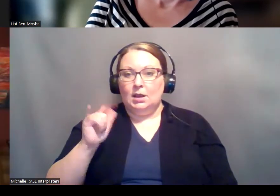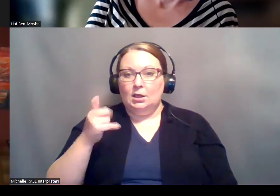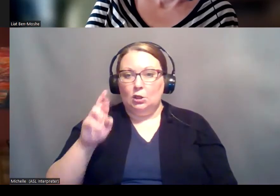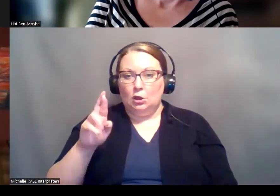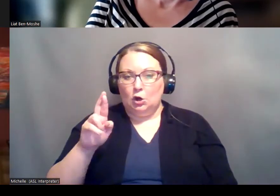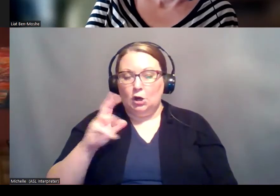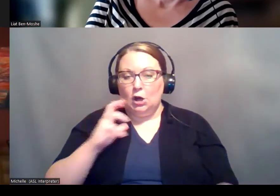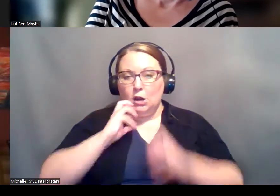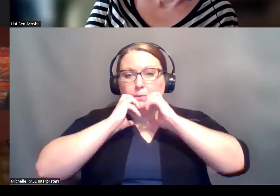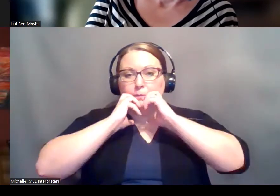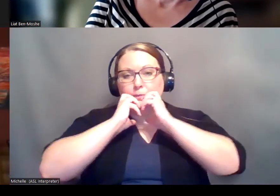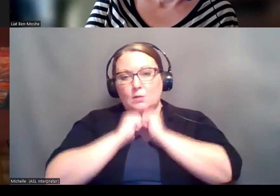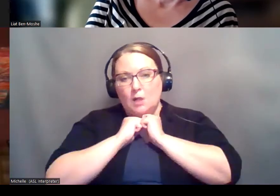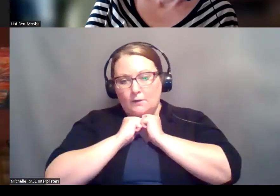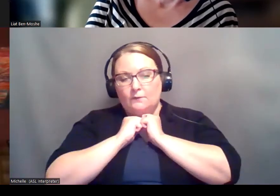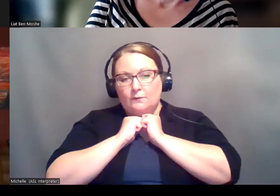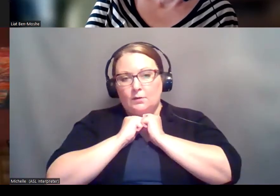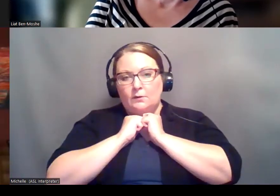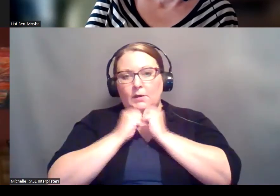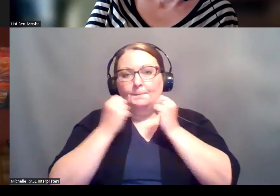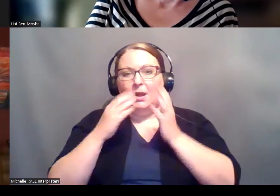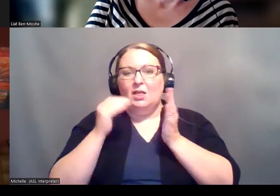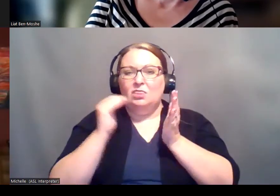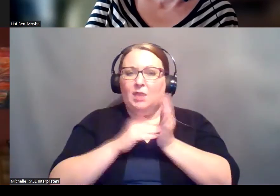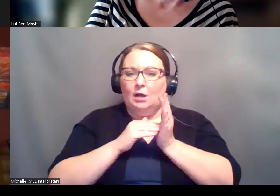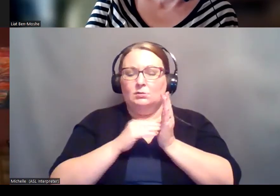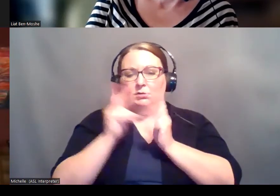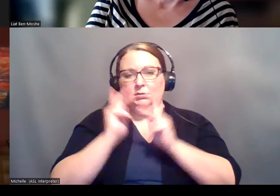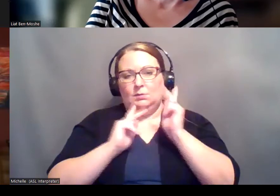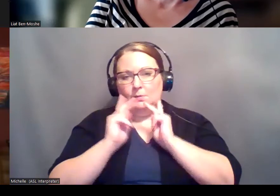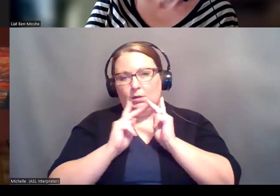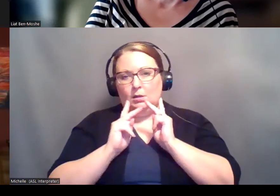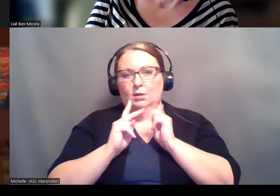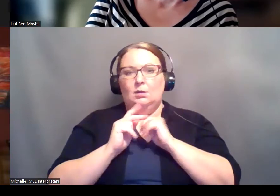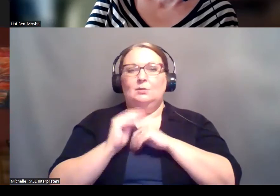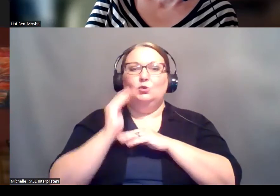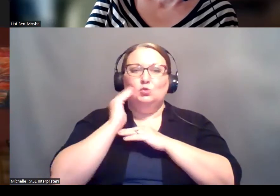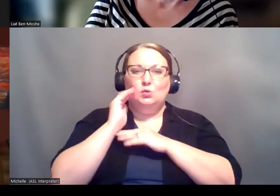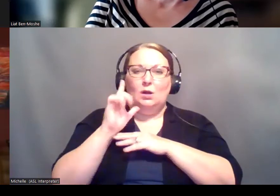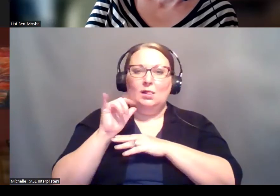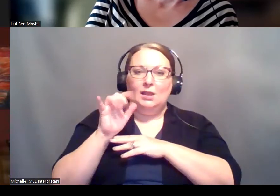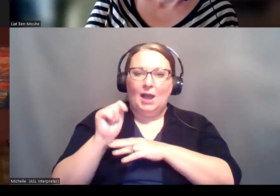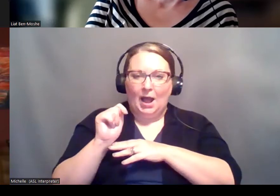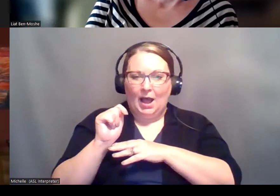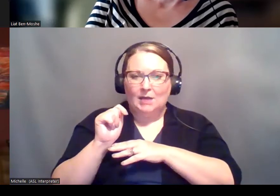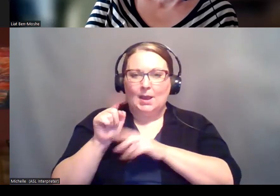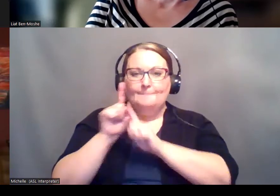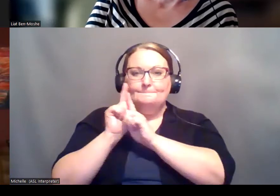by thousands of people and certainly knew Liat and mentored Liat very well, I know.